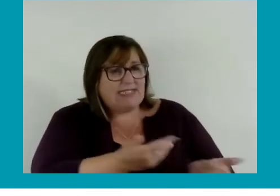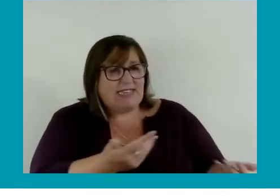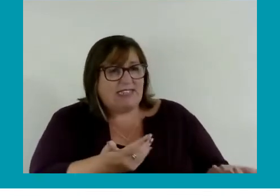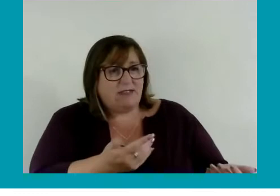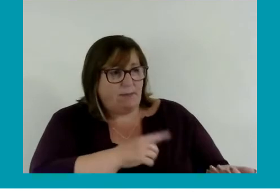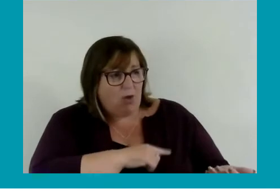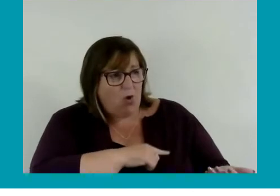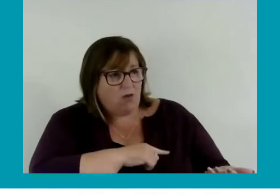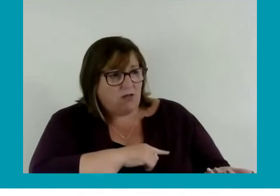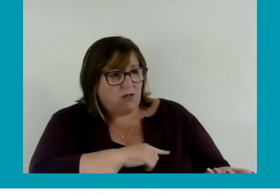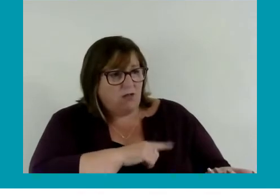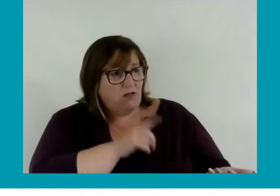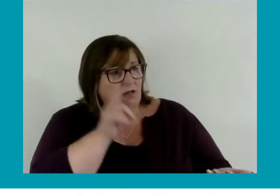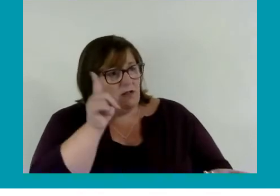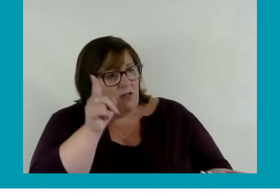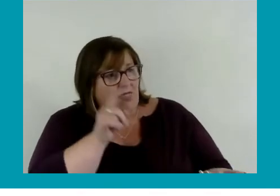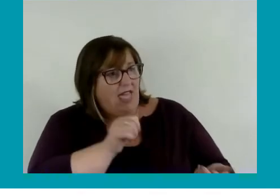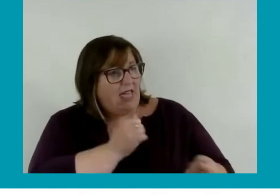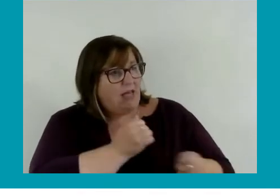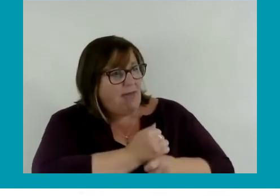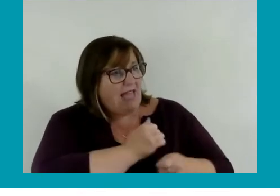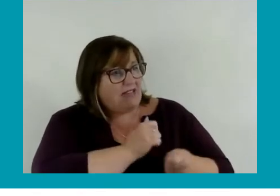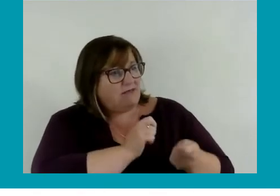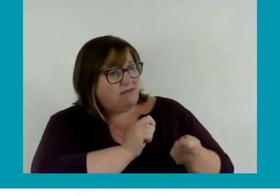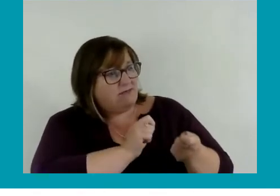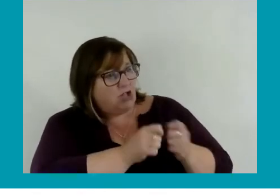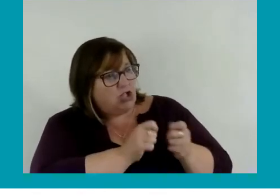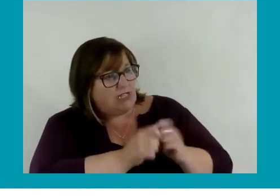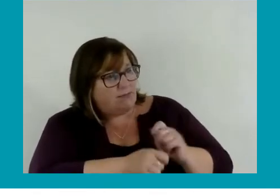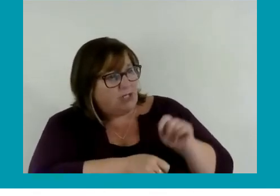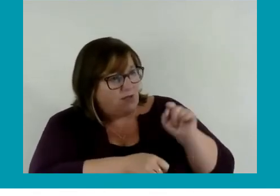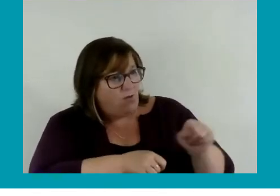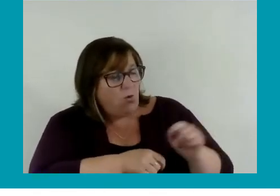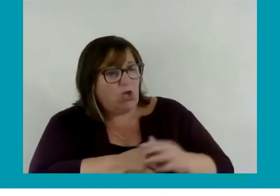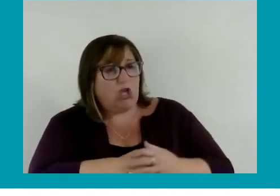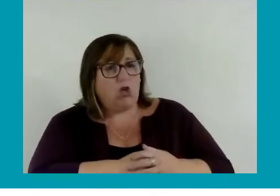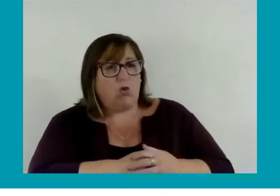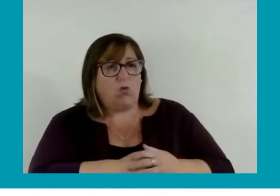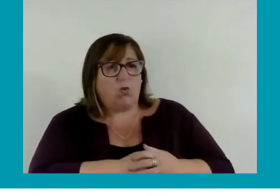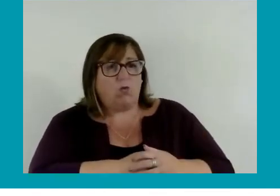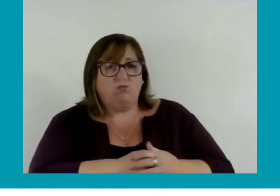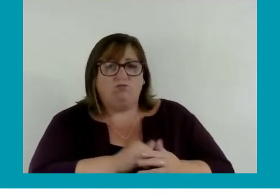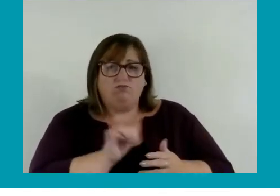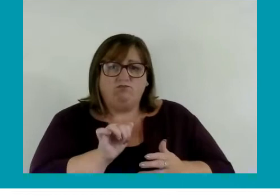uh and it just the transparent communication between you and the organization is just fantastic